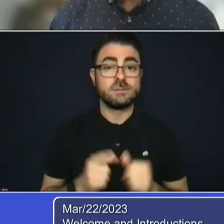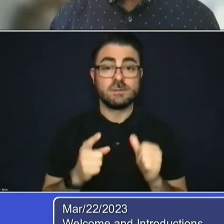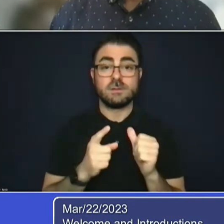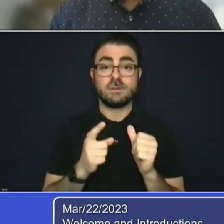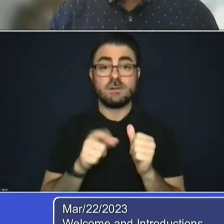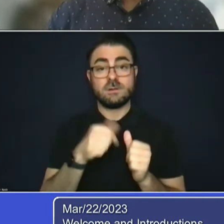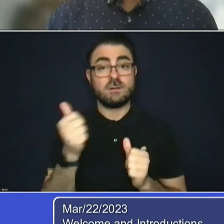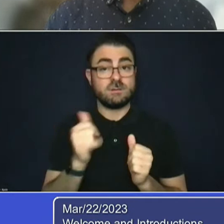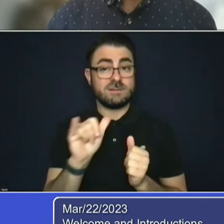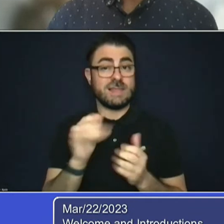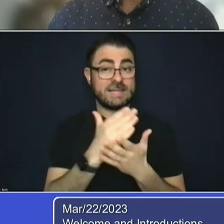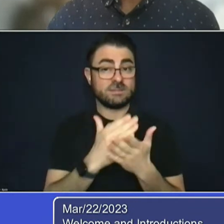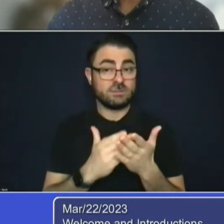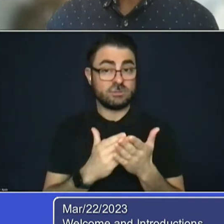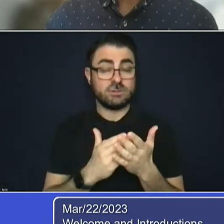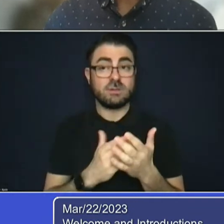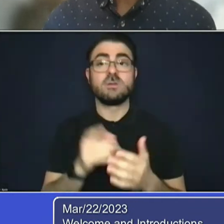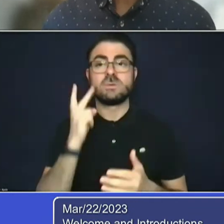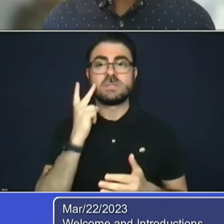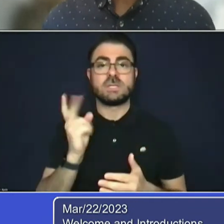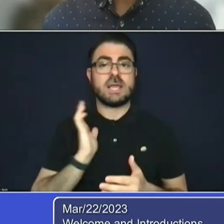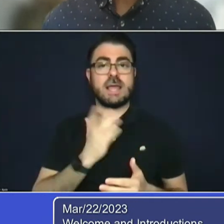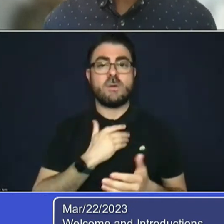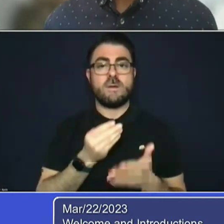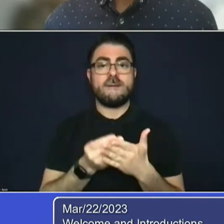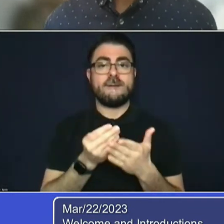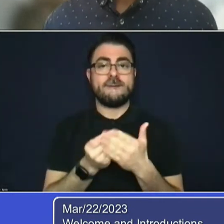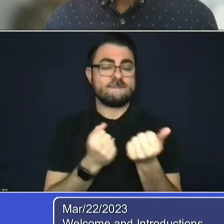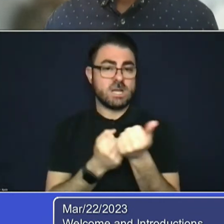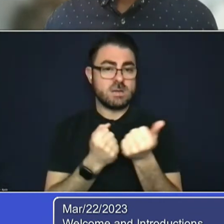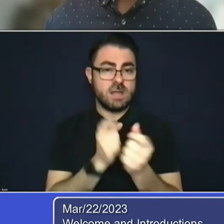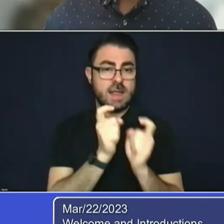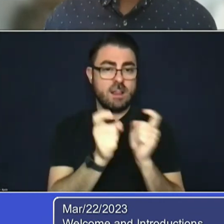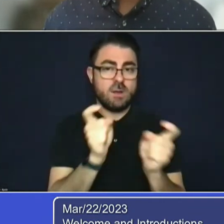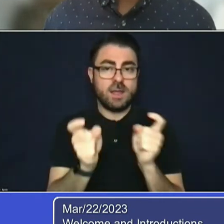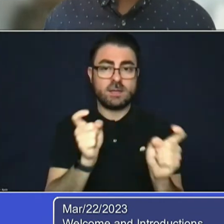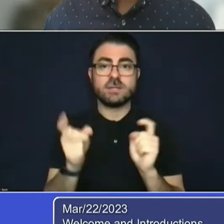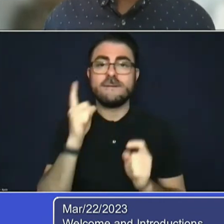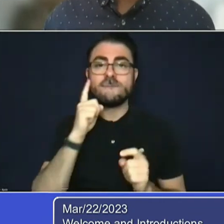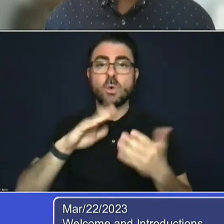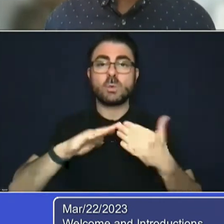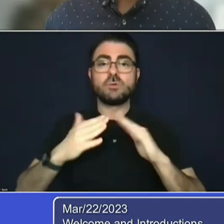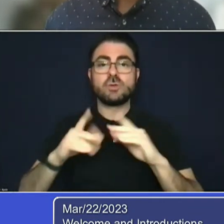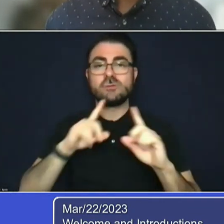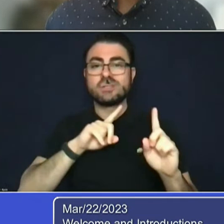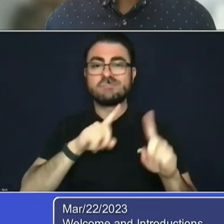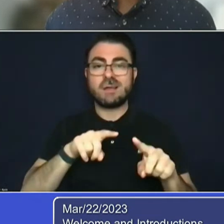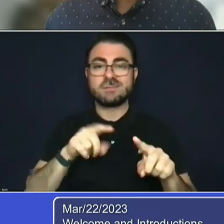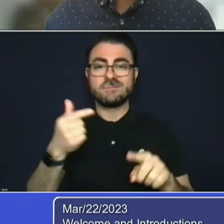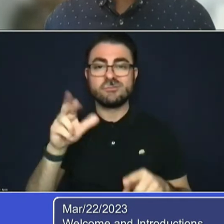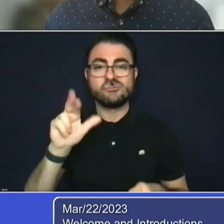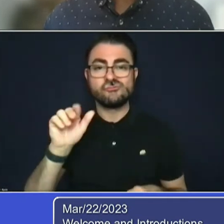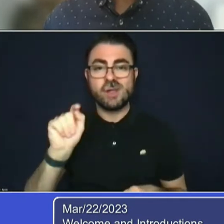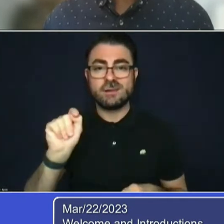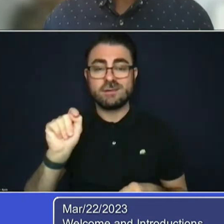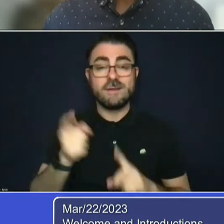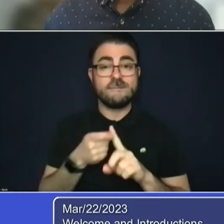THE FIRST THING IN EACH OF THOSE SECTIONS YOU WILL SEE IS OUR FUNDING ALLOCATION FOR COMMUNITY